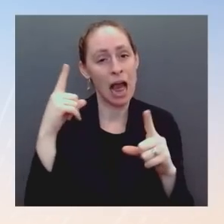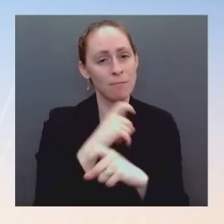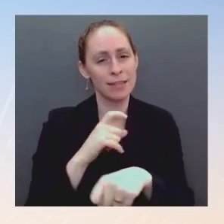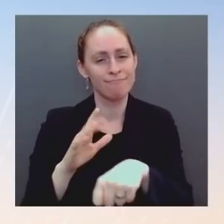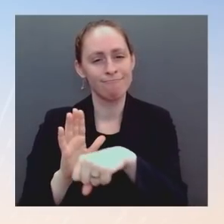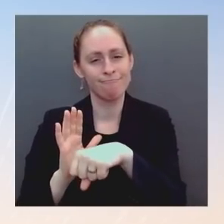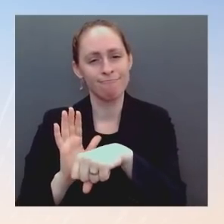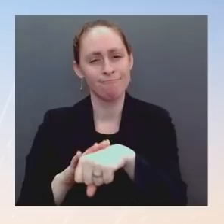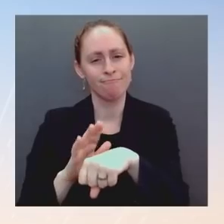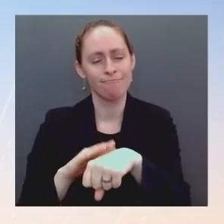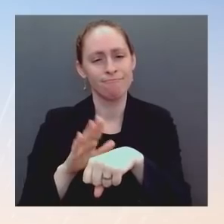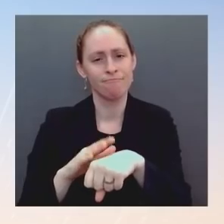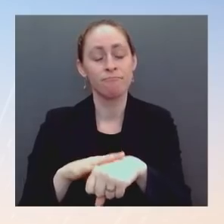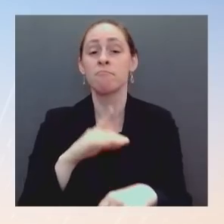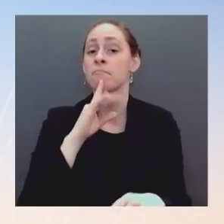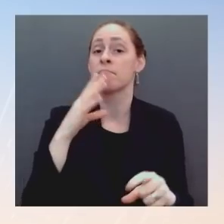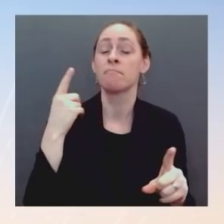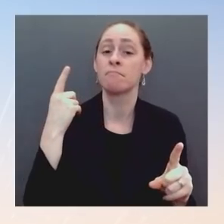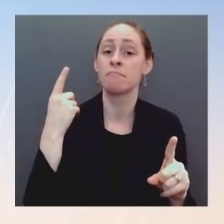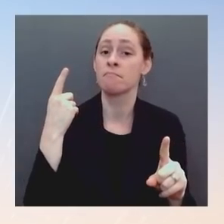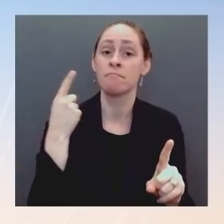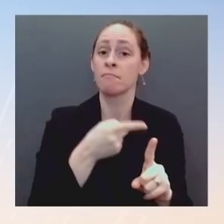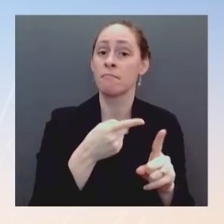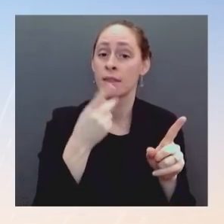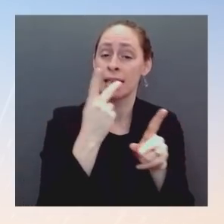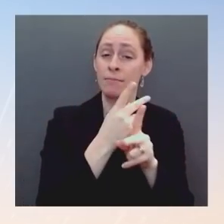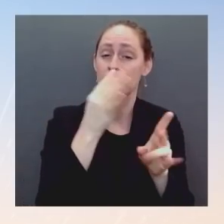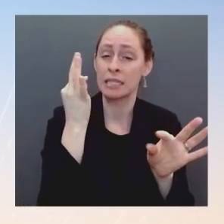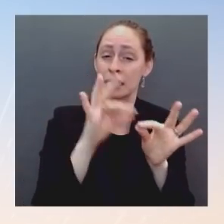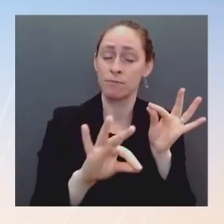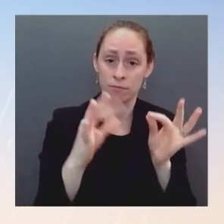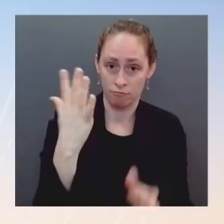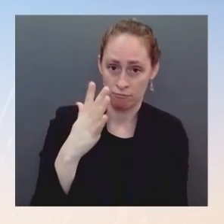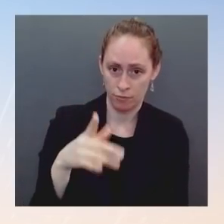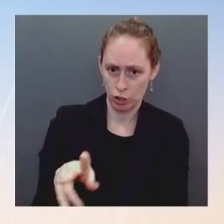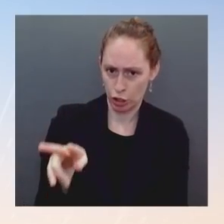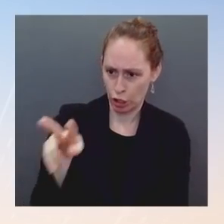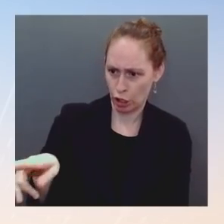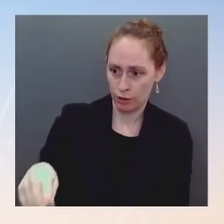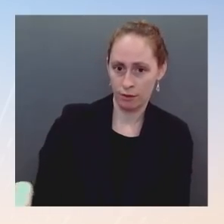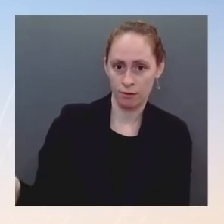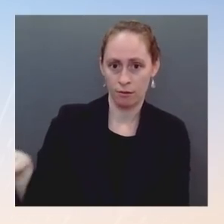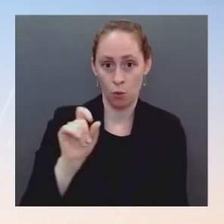If a worker was out sick during the week the survey was taken -- because it's -- the data is taken over a week, and that is ba- --